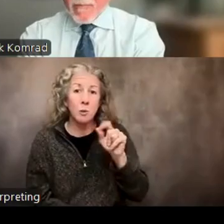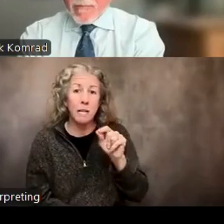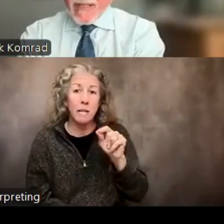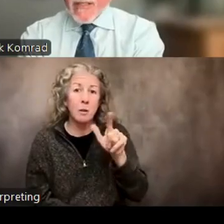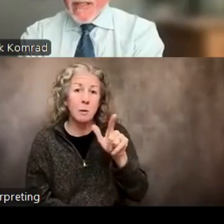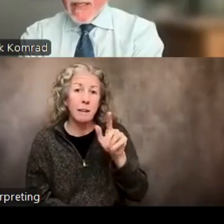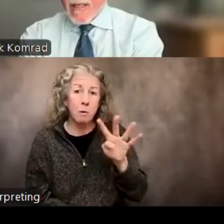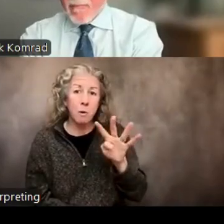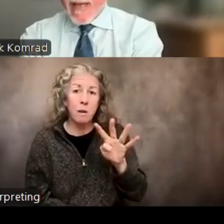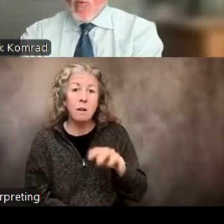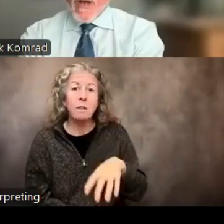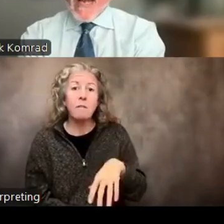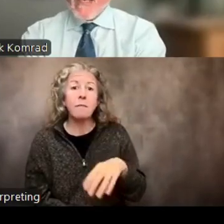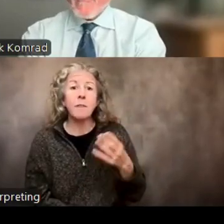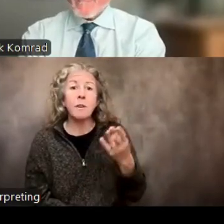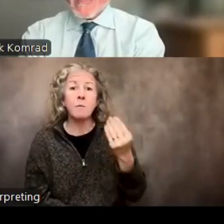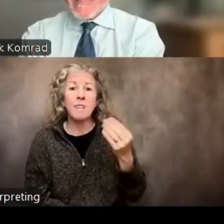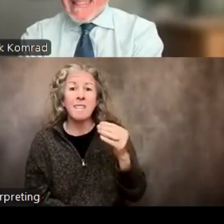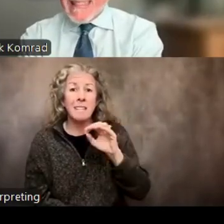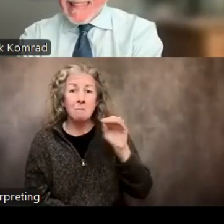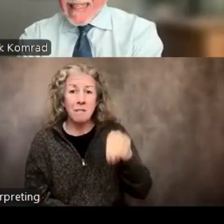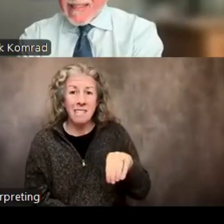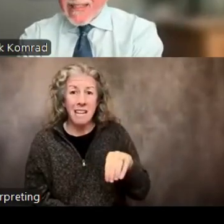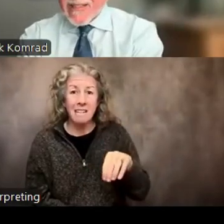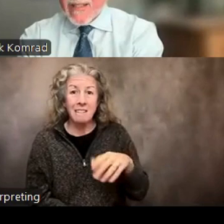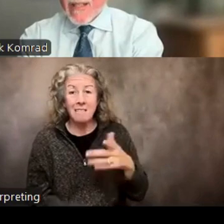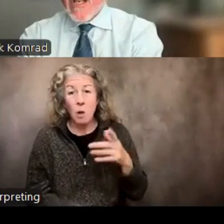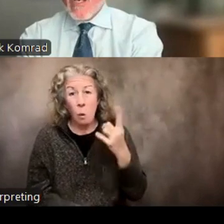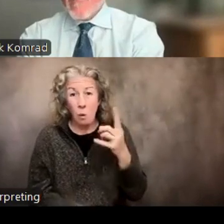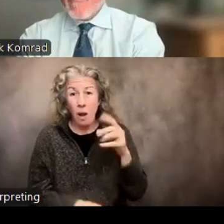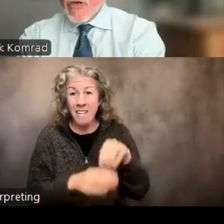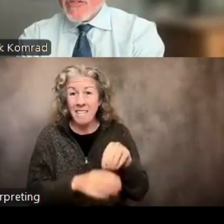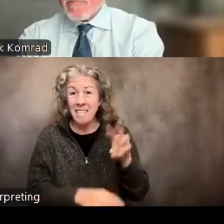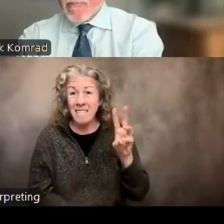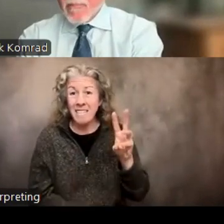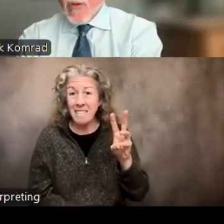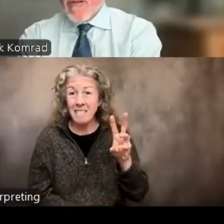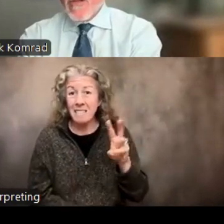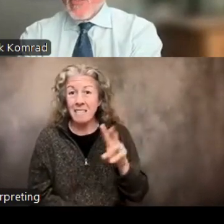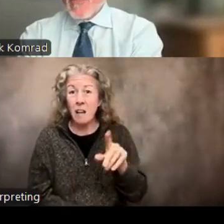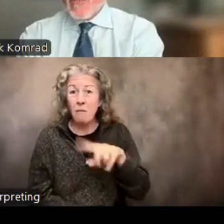basically, about one out of every six of those people who